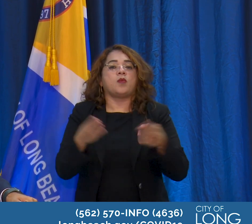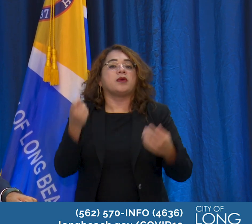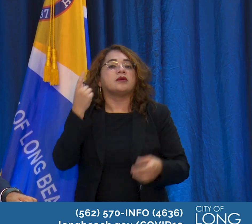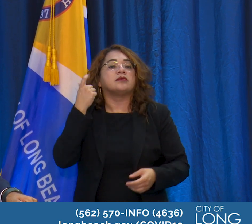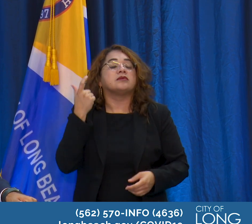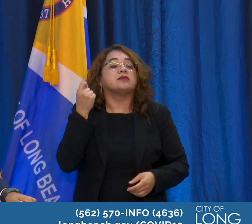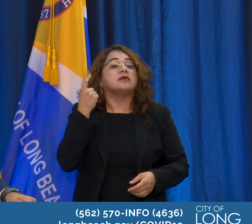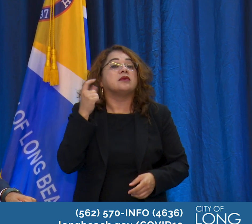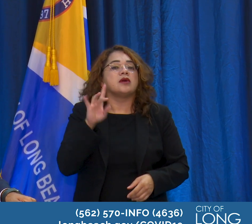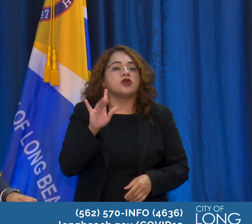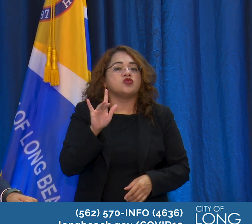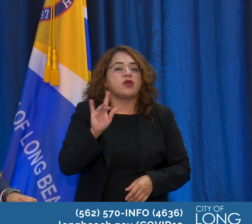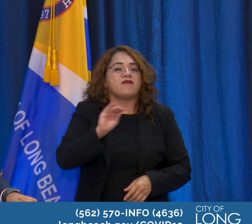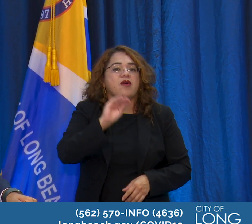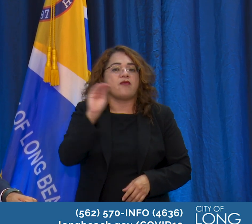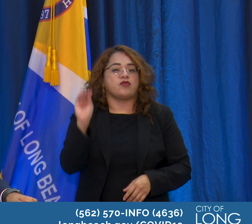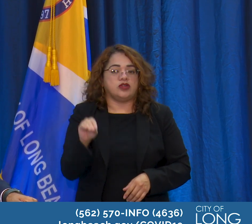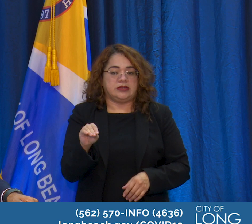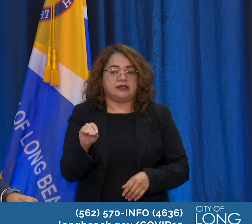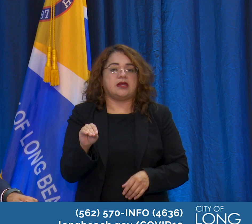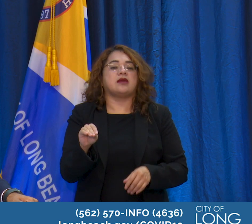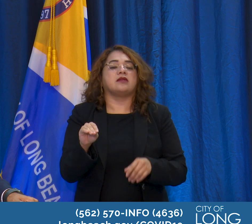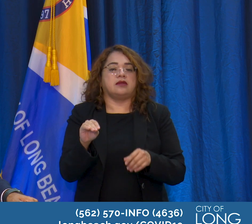Now with that being said, we want to encourage the outdoor operations.